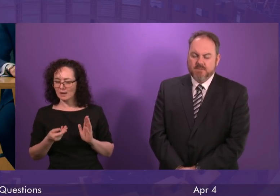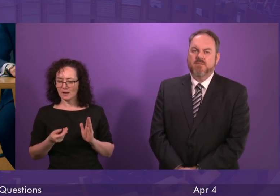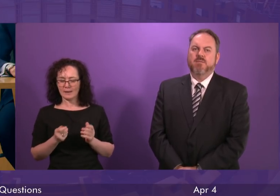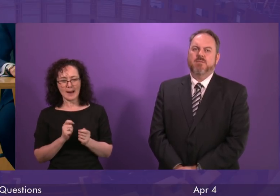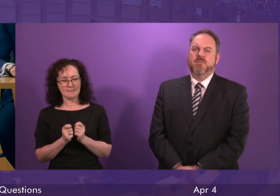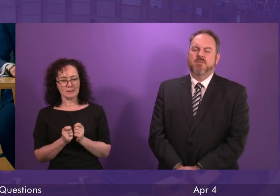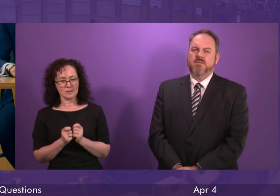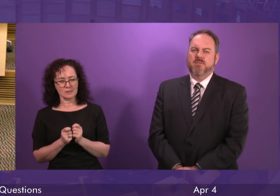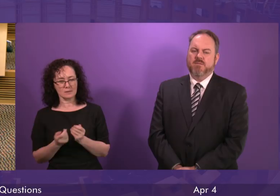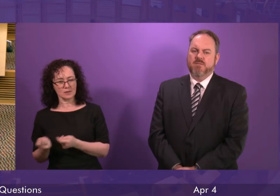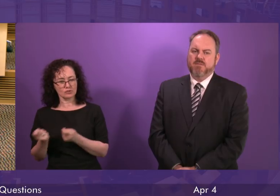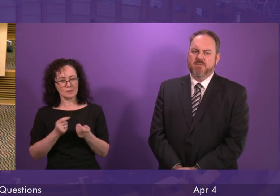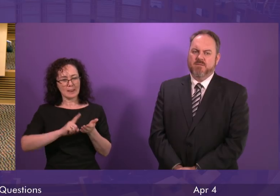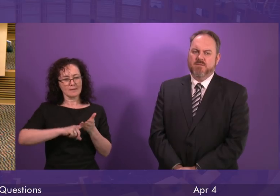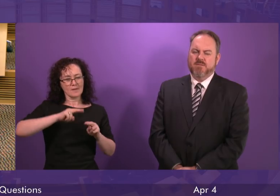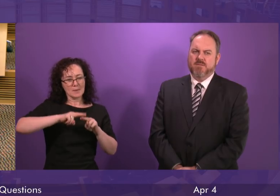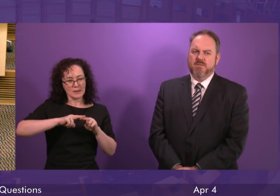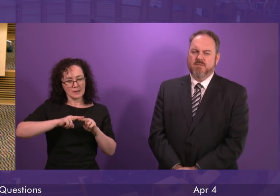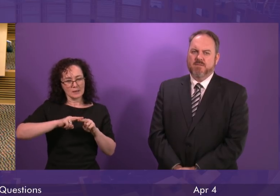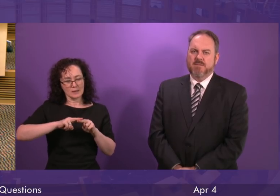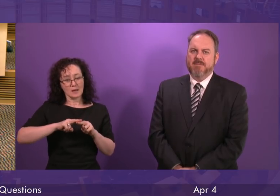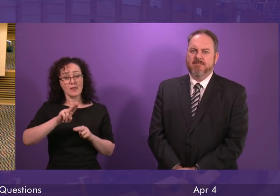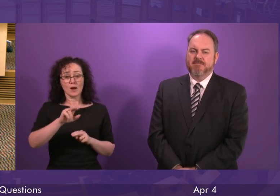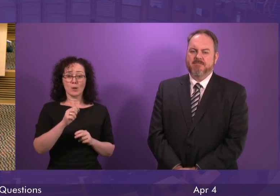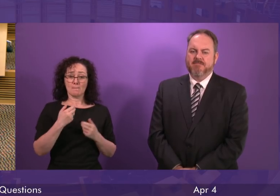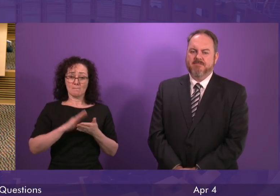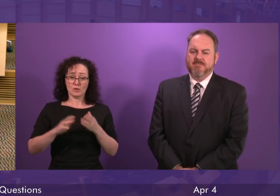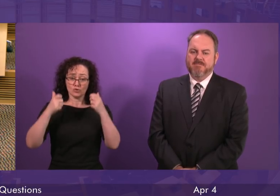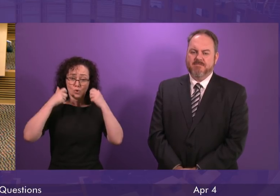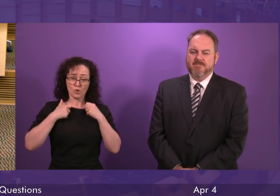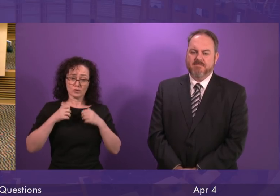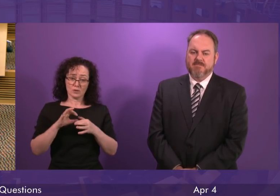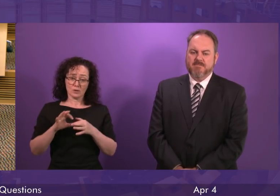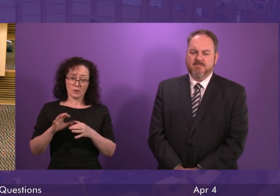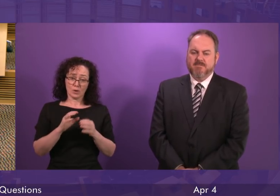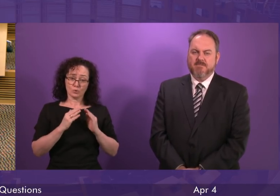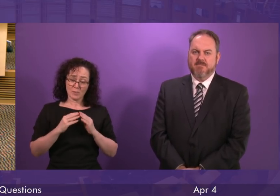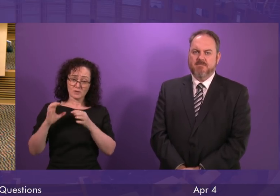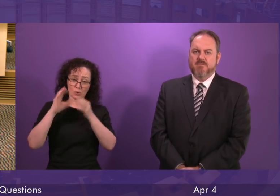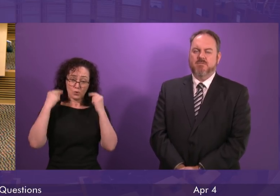now have a duty to consider in all domestic abuse cases the imposition of a non-harassment